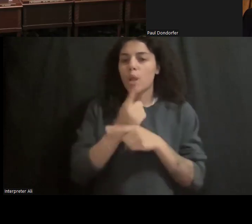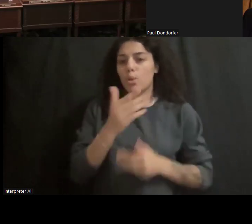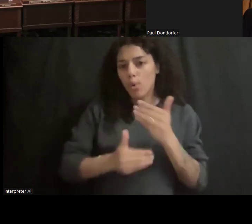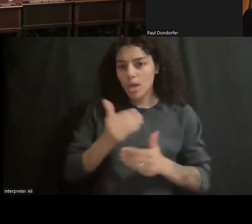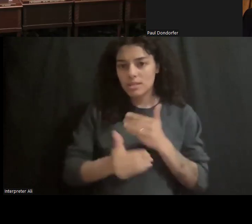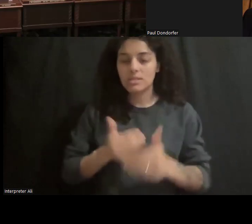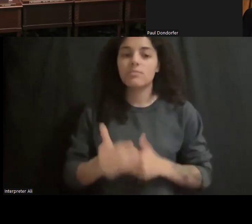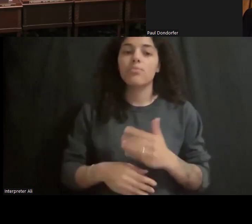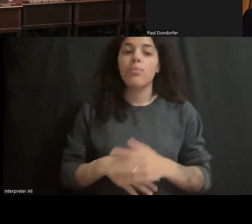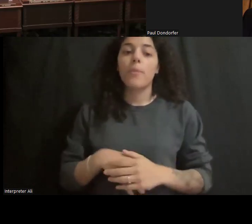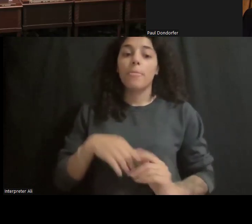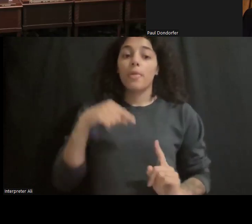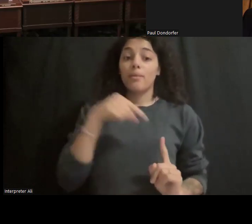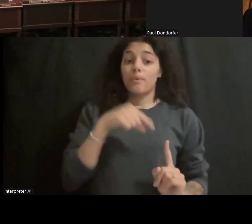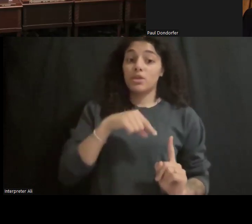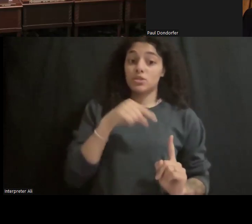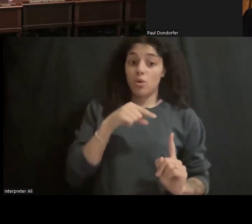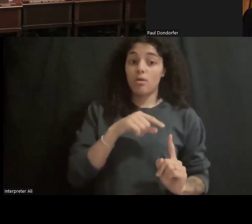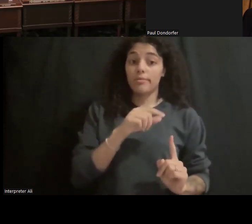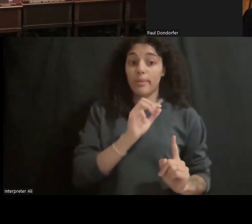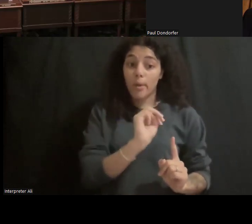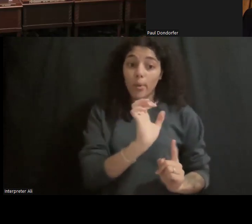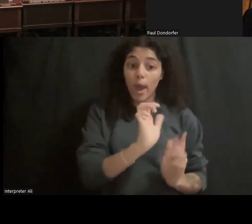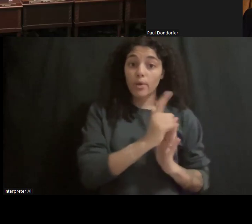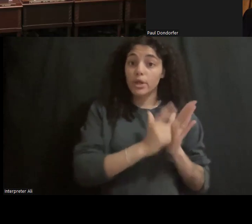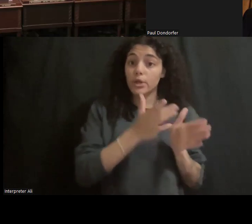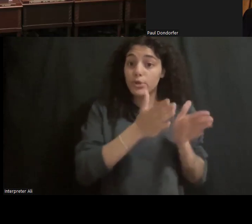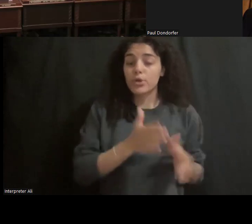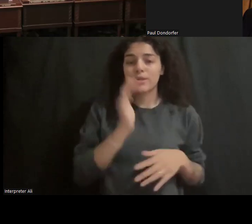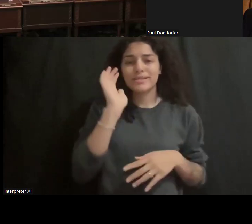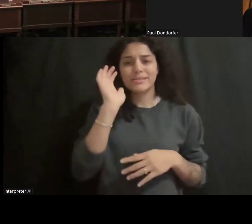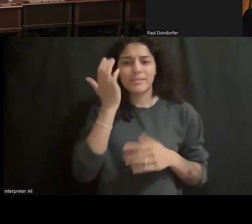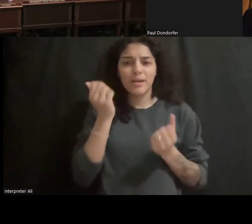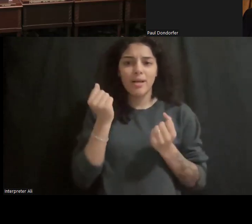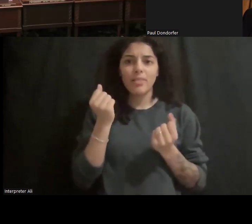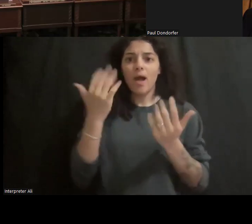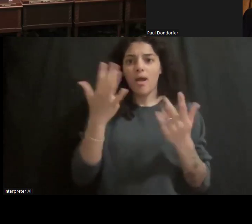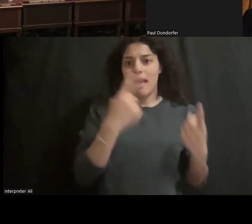county attorney it sounds like there are a lot of moving parts but I'm hesitant to vote